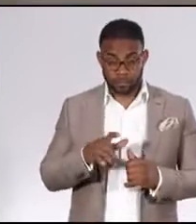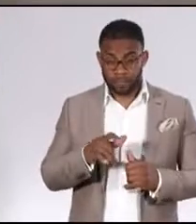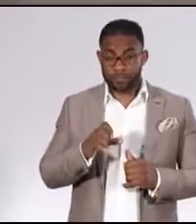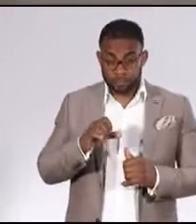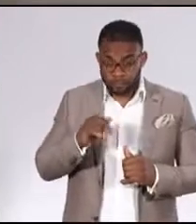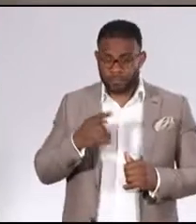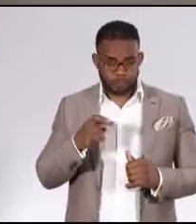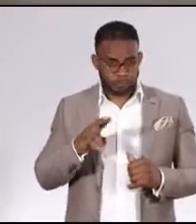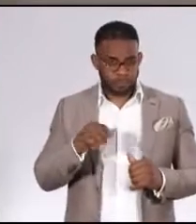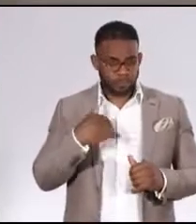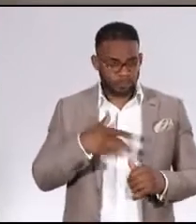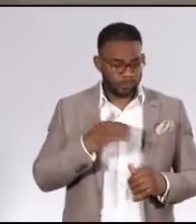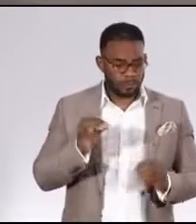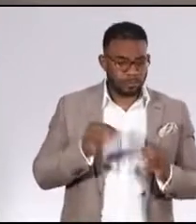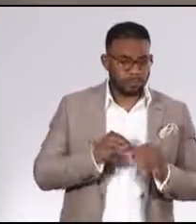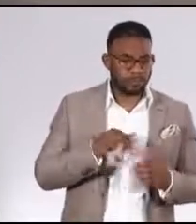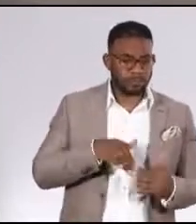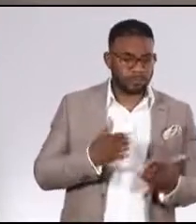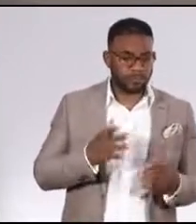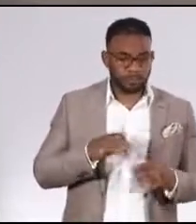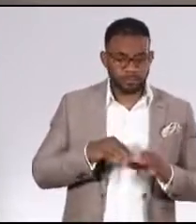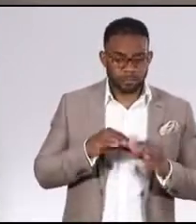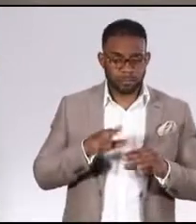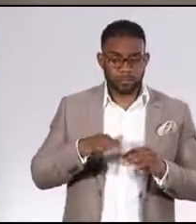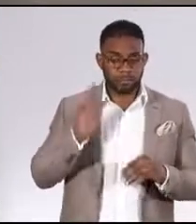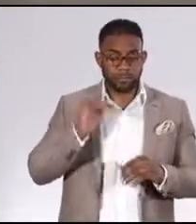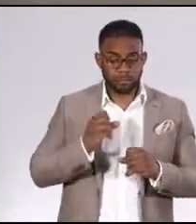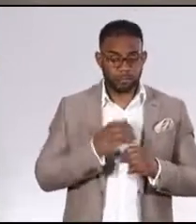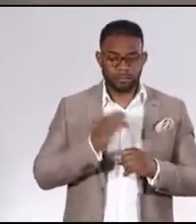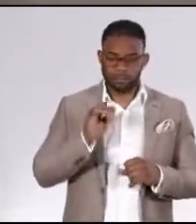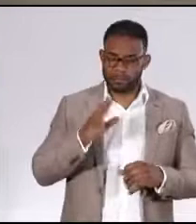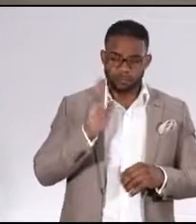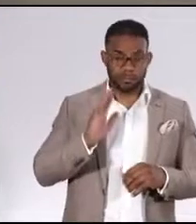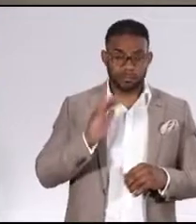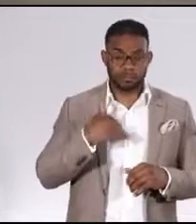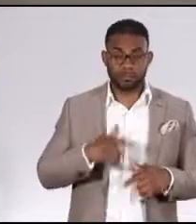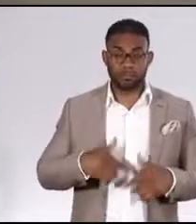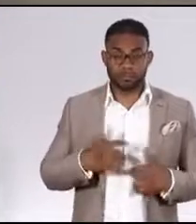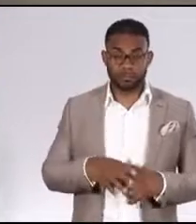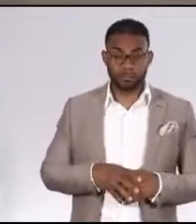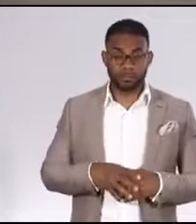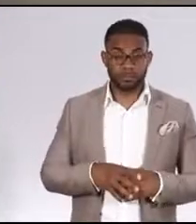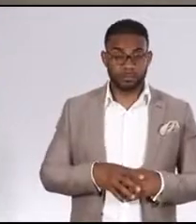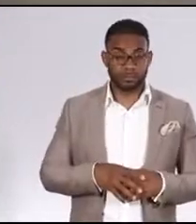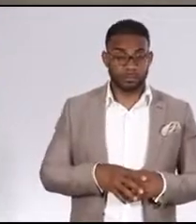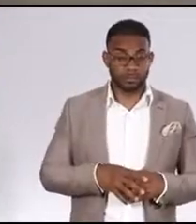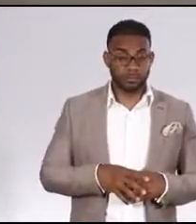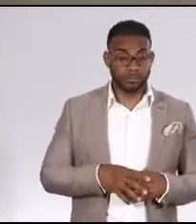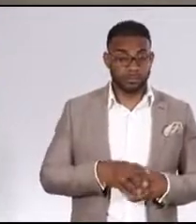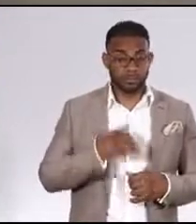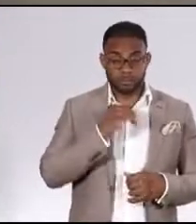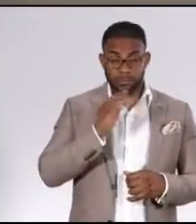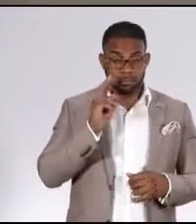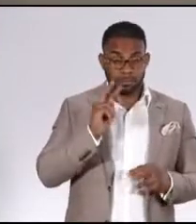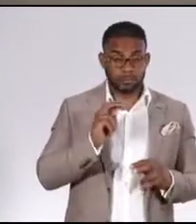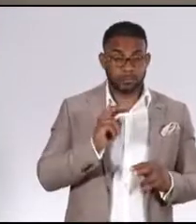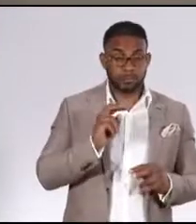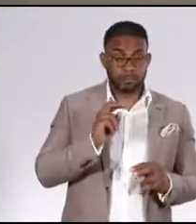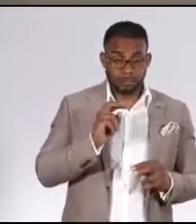I've felt more president meetings in the past year than ever before in my life. I'm not looking forward to the postcode of, the world.